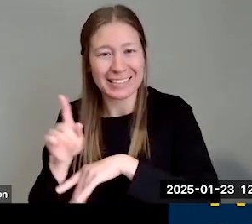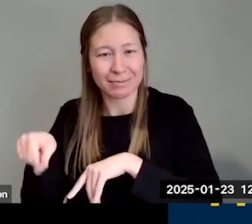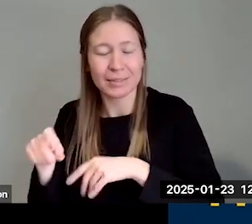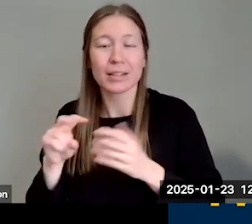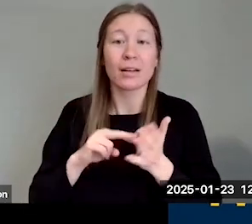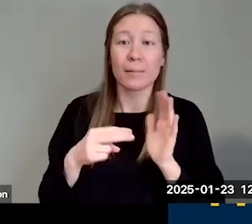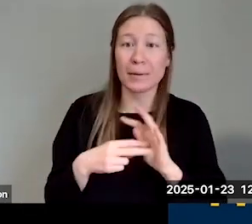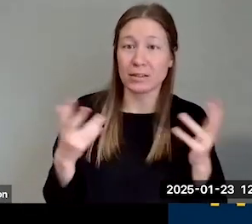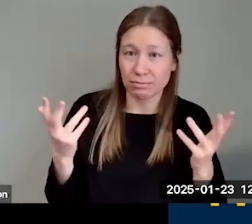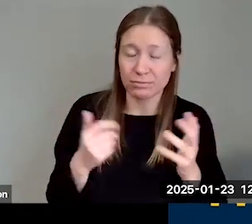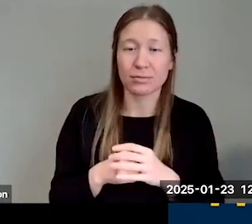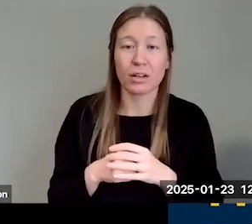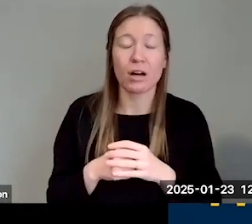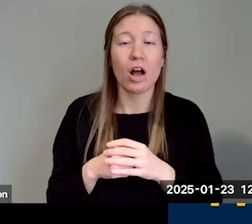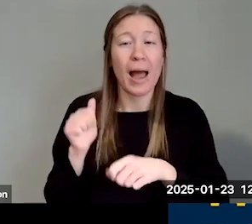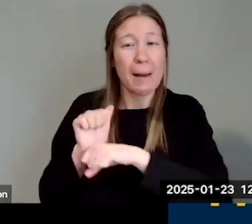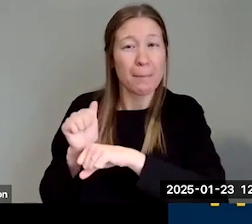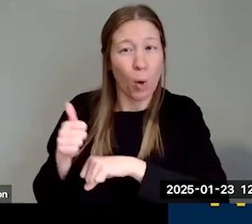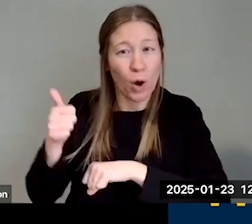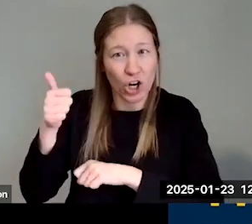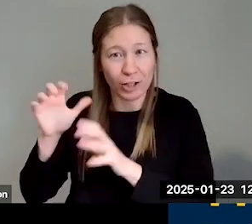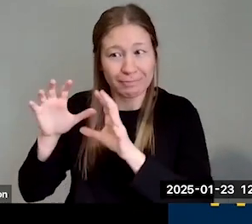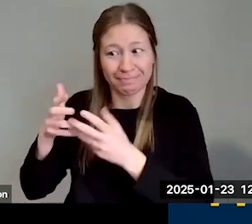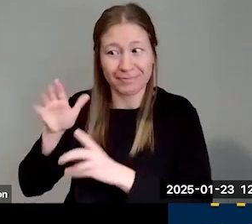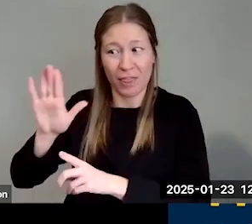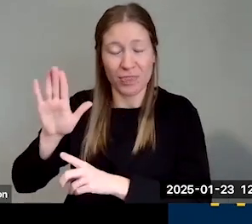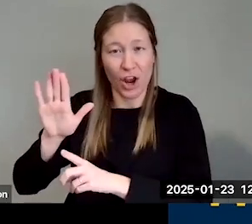has a reasonable belief based on objective evidence